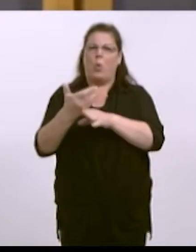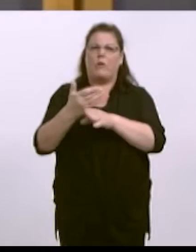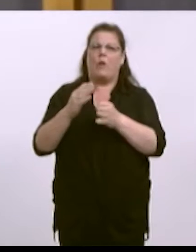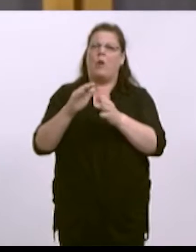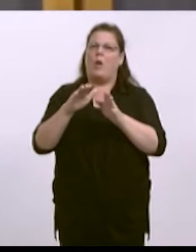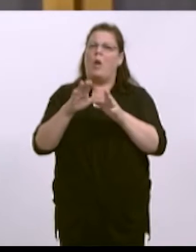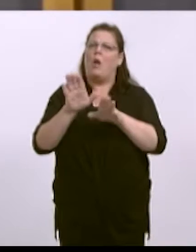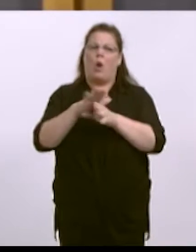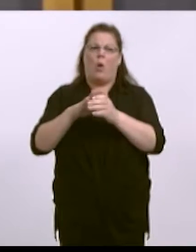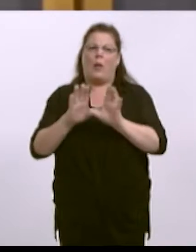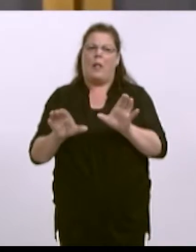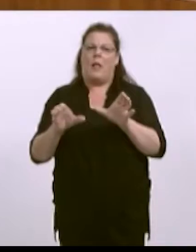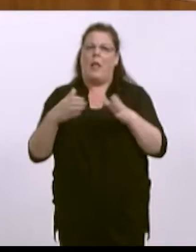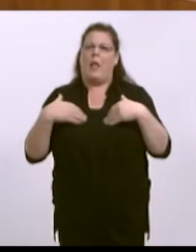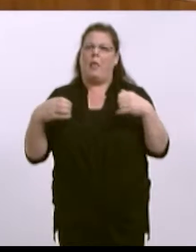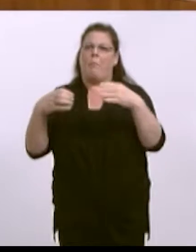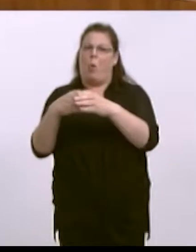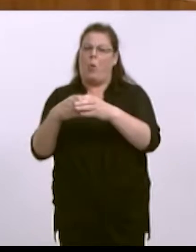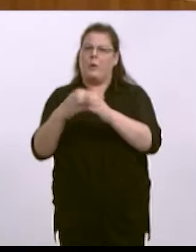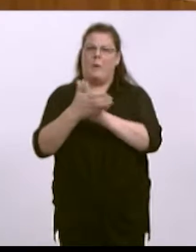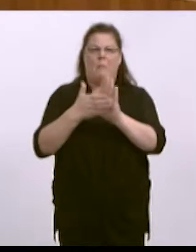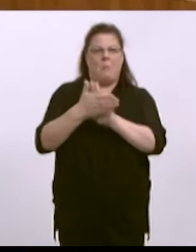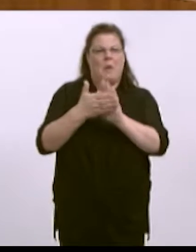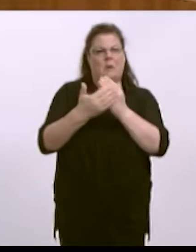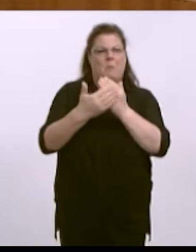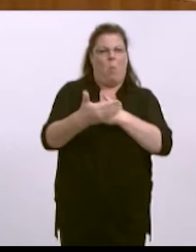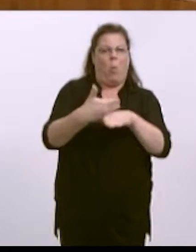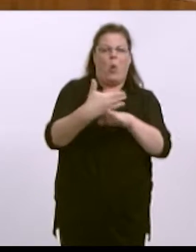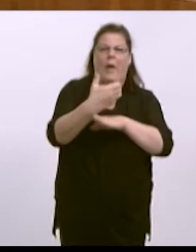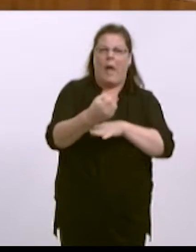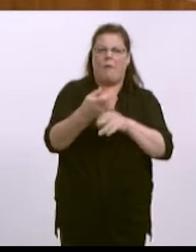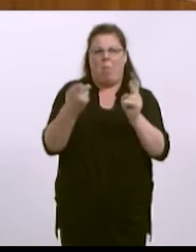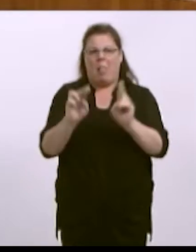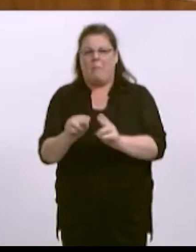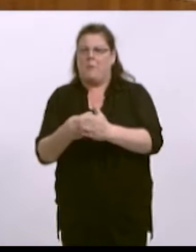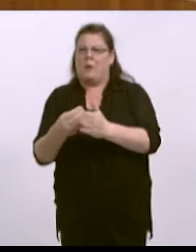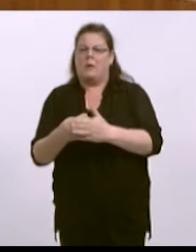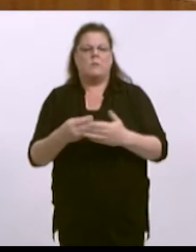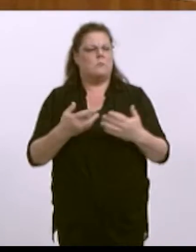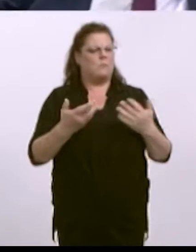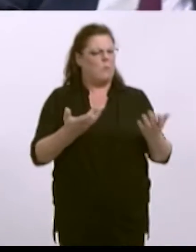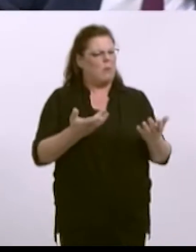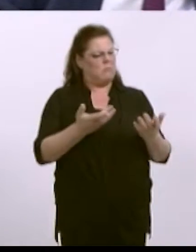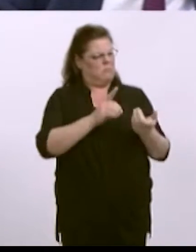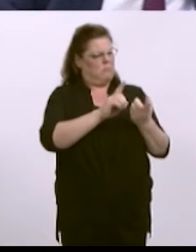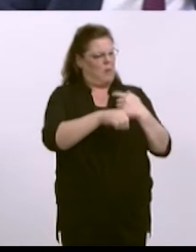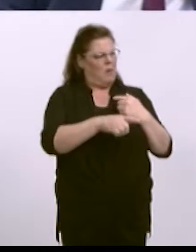less bang for every buck that we spend? Carwyn Jones: Well, there are two points there. First of all, there are more GPs now than there were a decade agoóthatís worth emphasising.